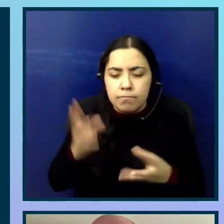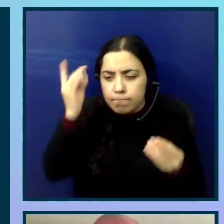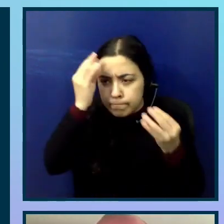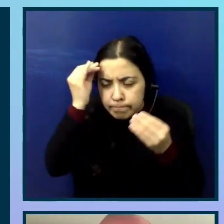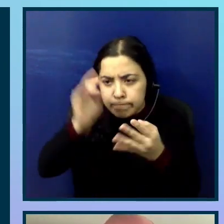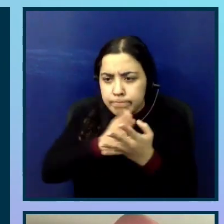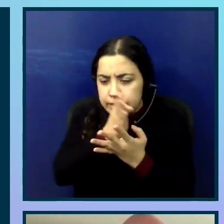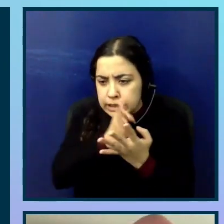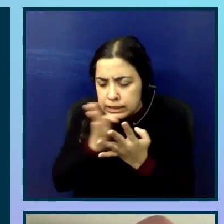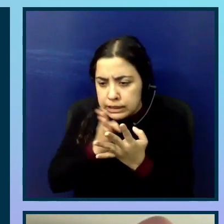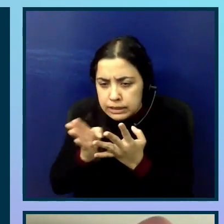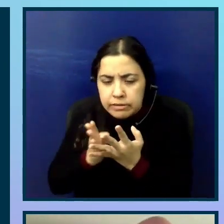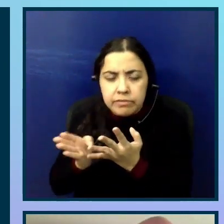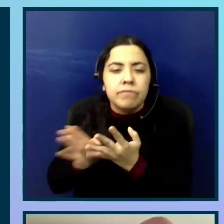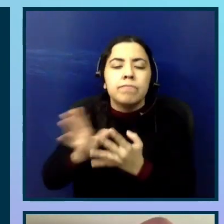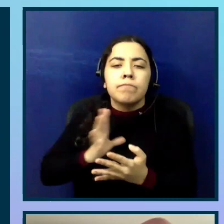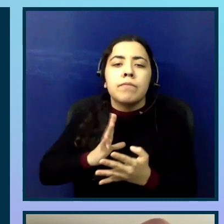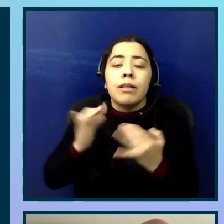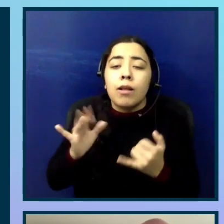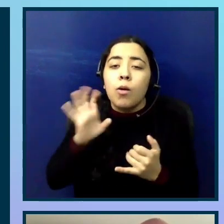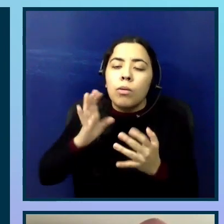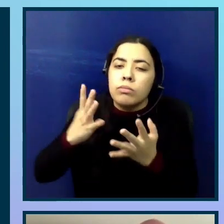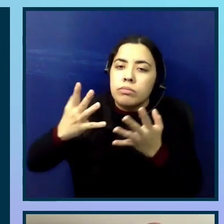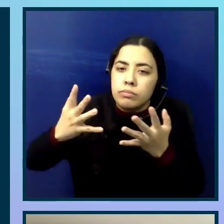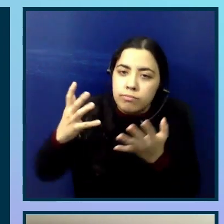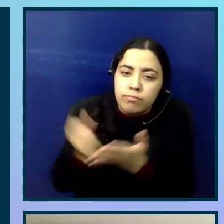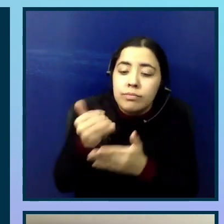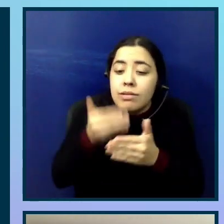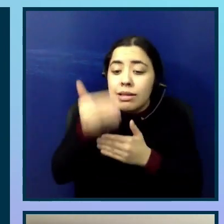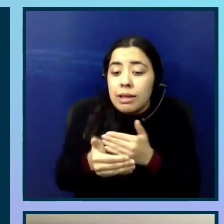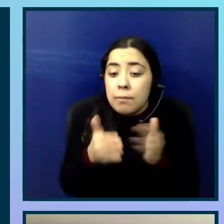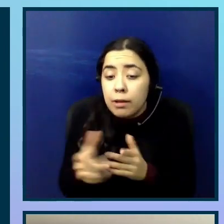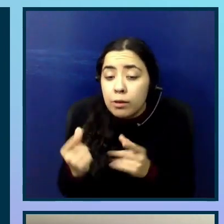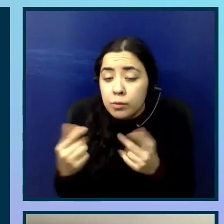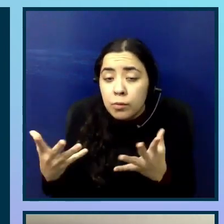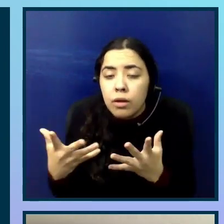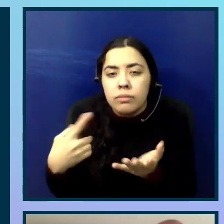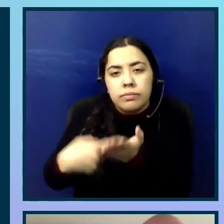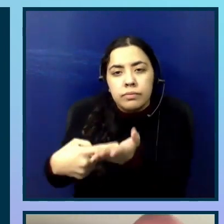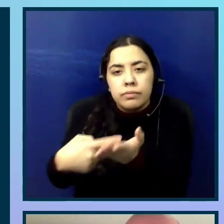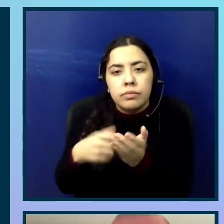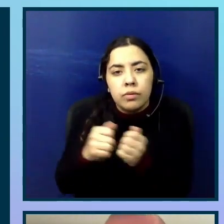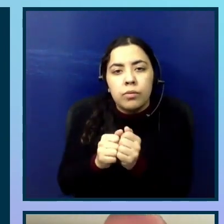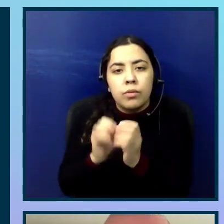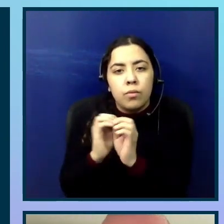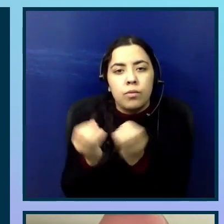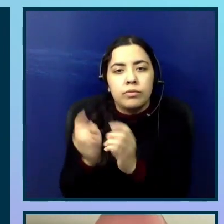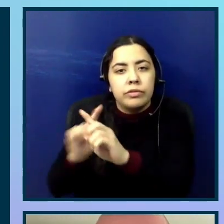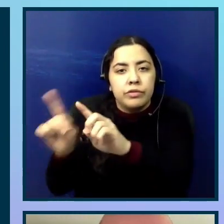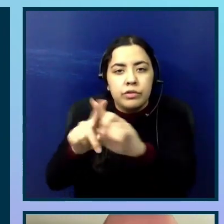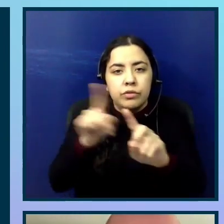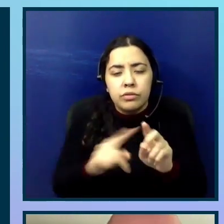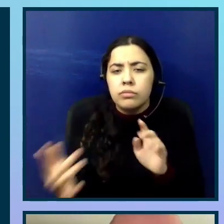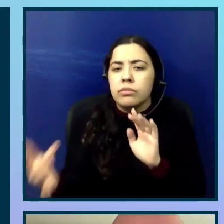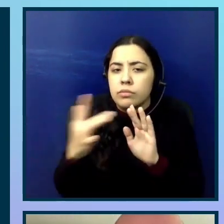and we wanna to start talking to organizations. Contact us by, you know, we have a contact address,